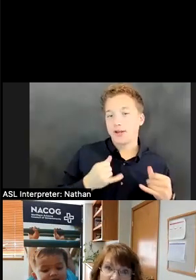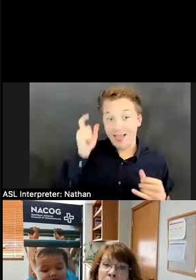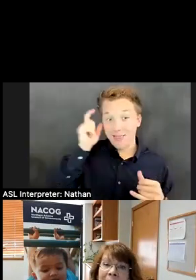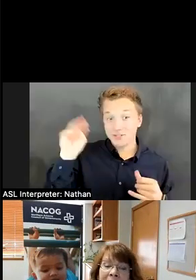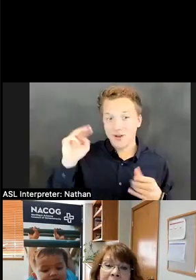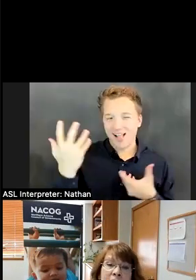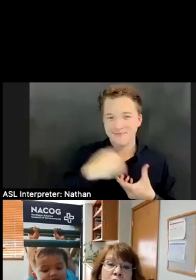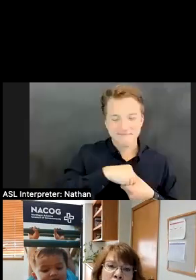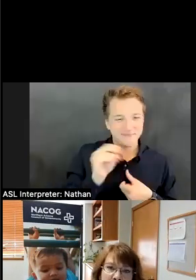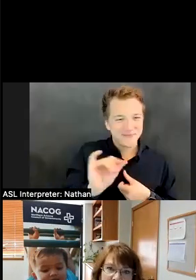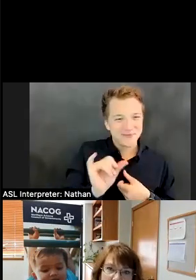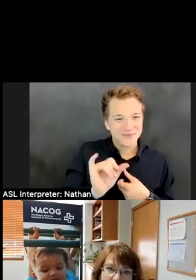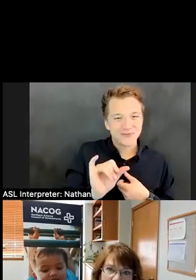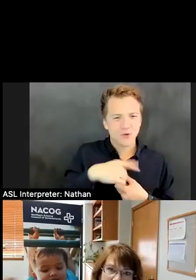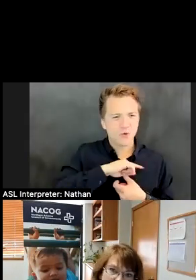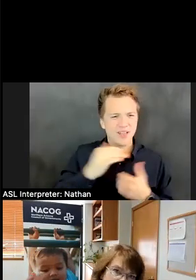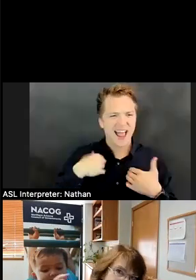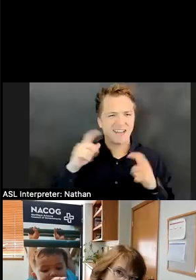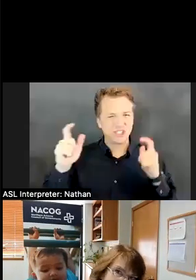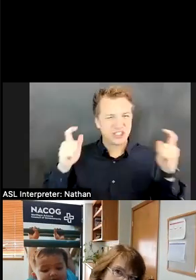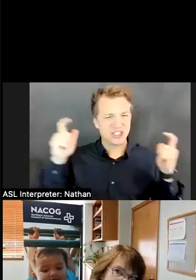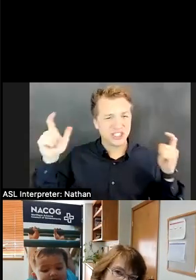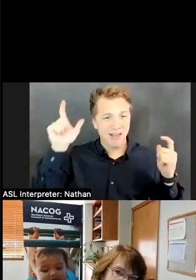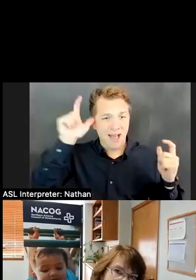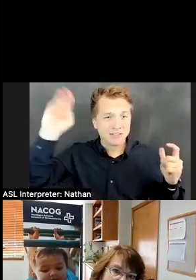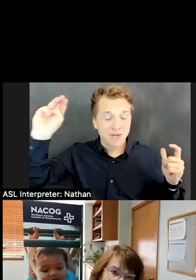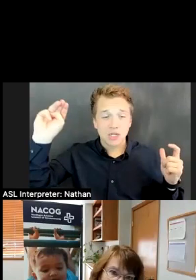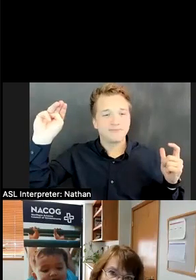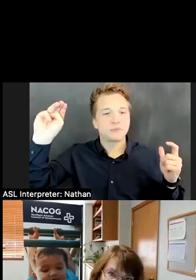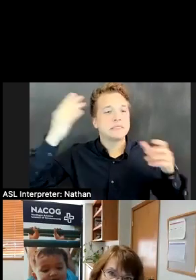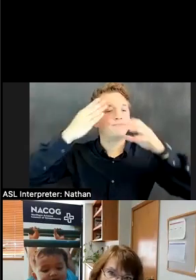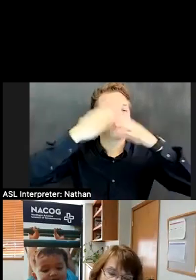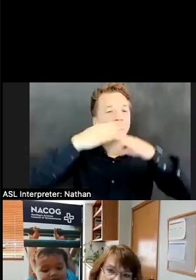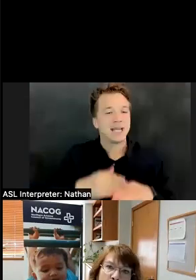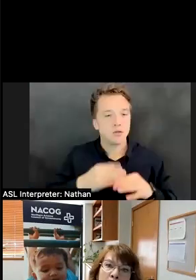We're going to take this huge logic model and break it down into the smaller component pieces.